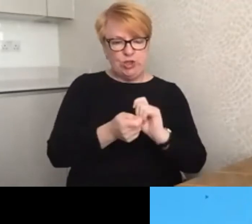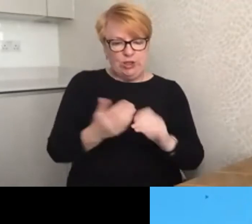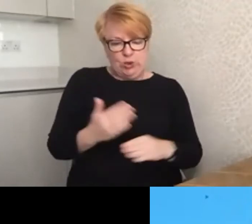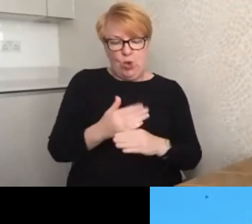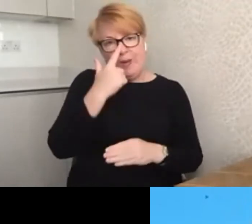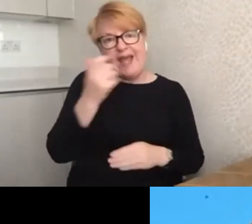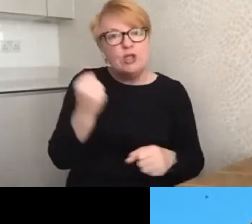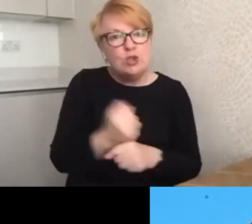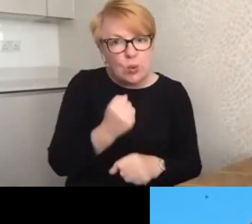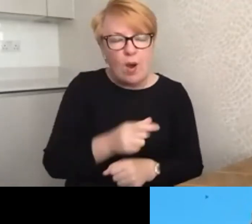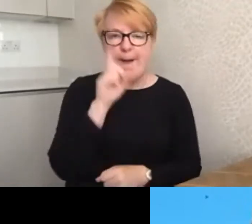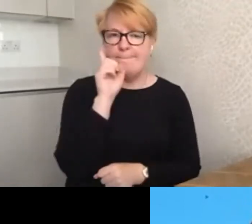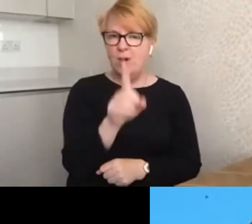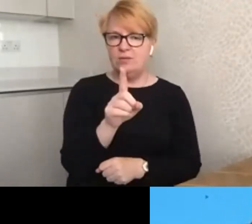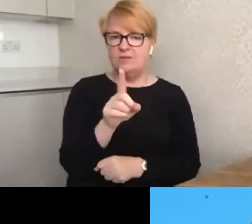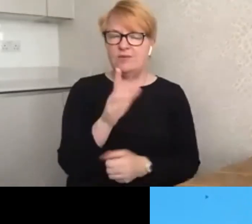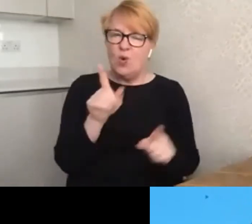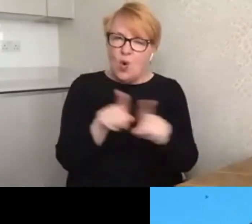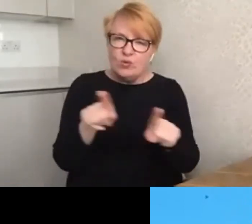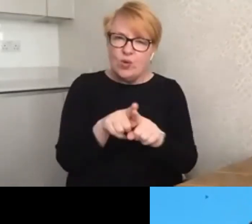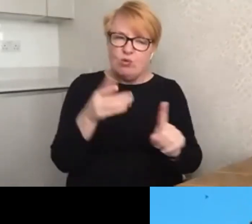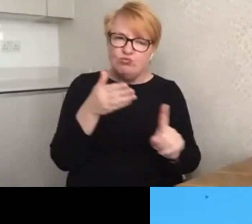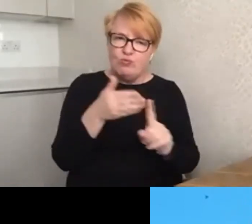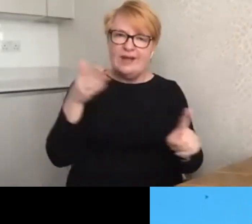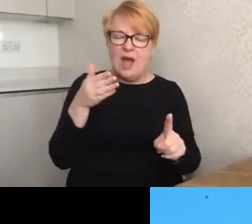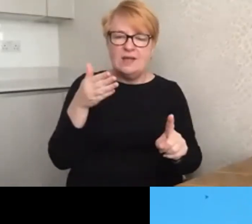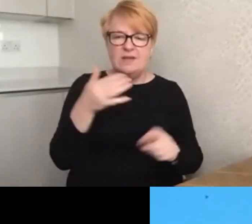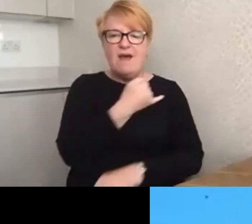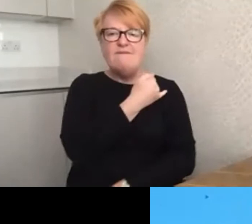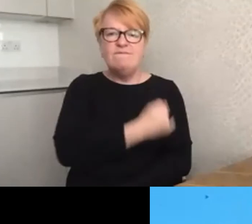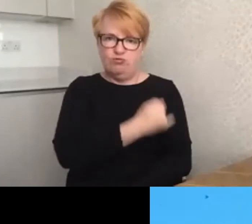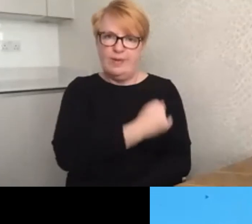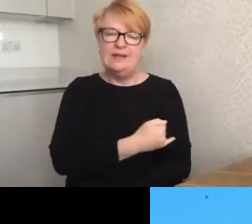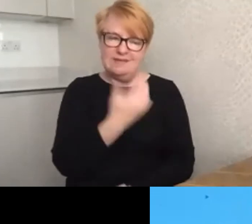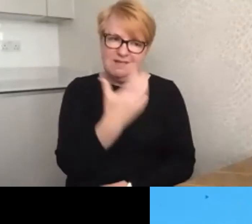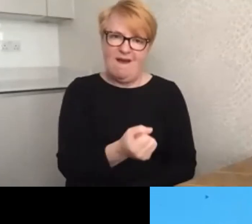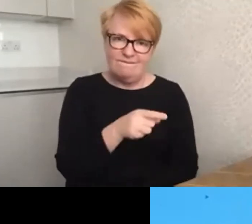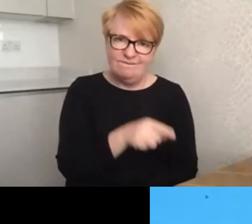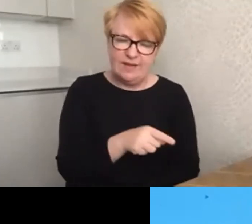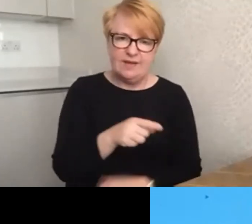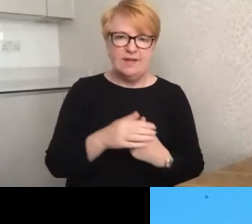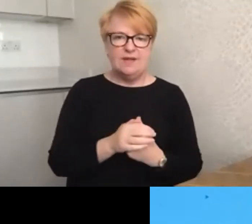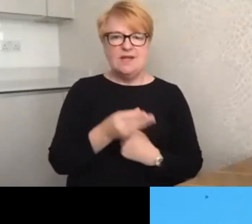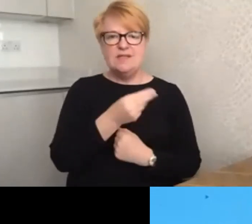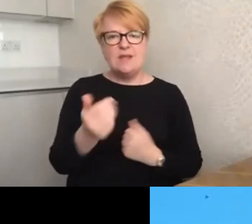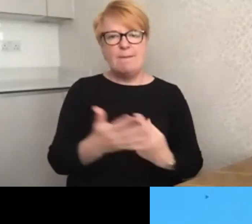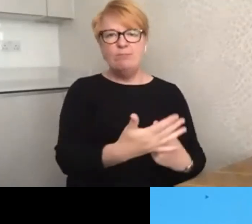recognising the vulnerabilities within this and how certain pressures can impact the way that